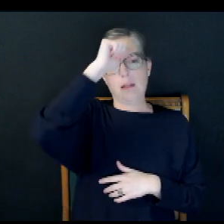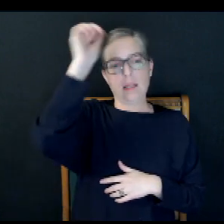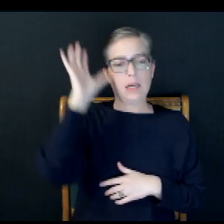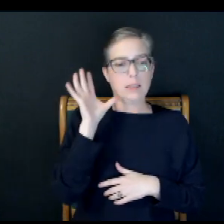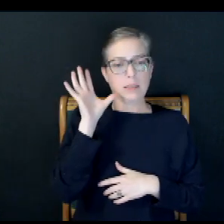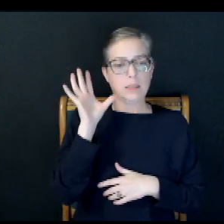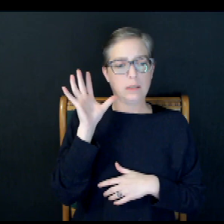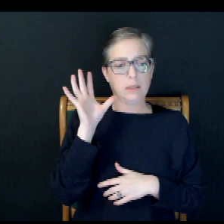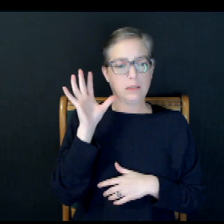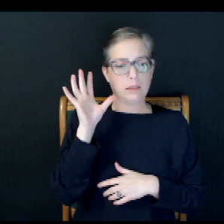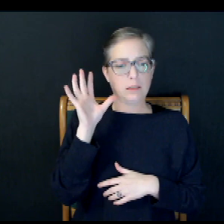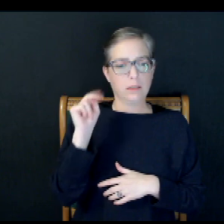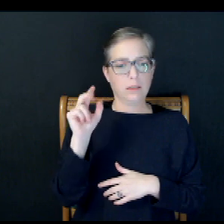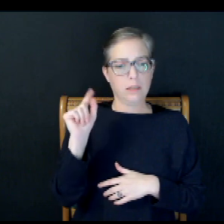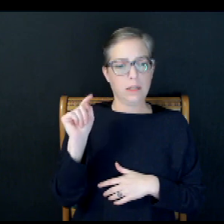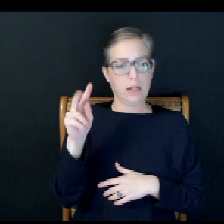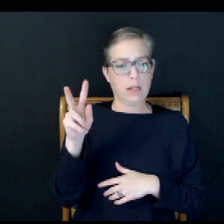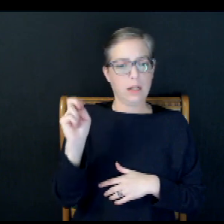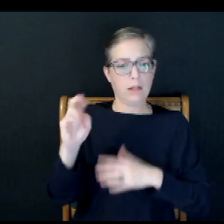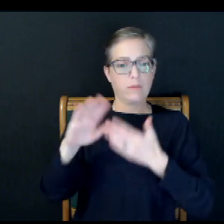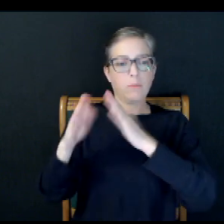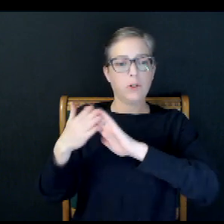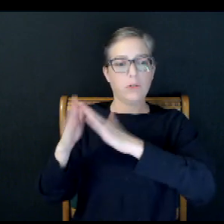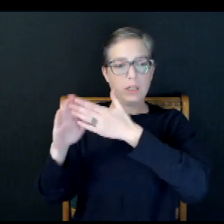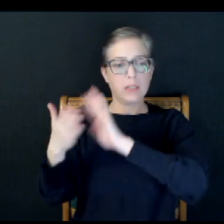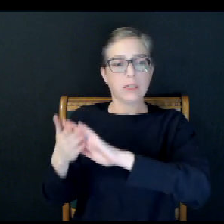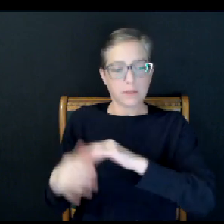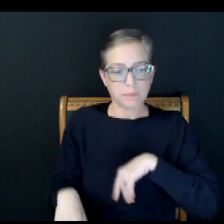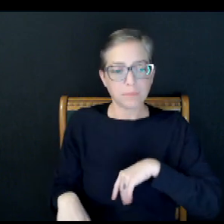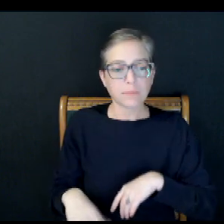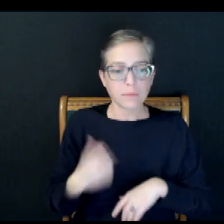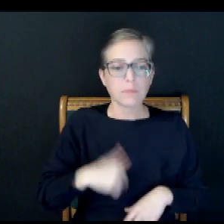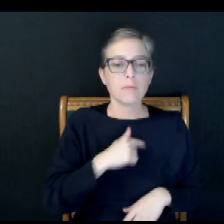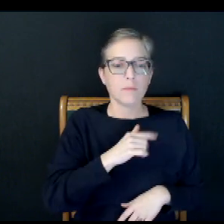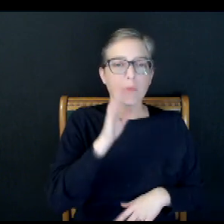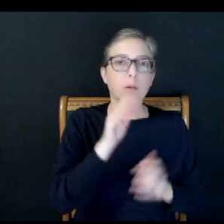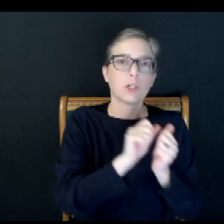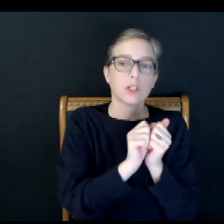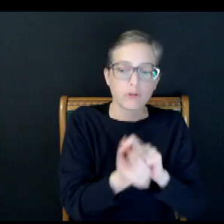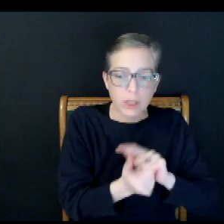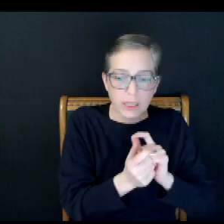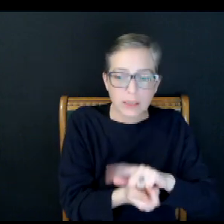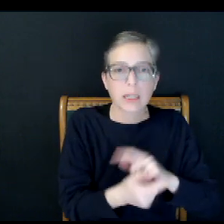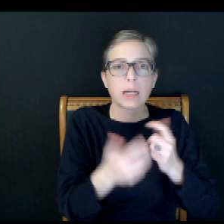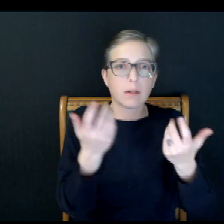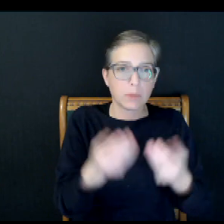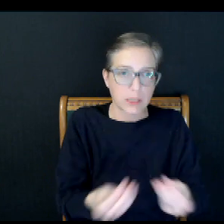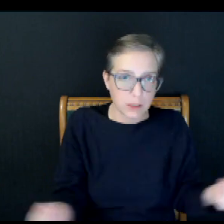We're going to be translating a backlog of materials and then making sure that we're tracking materials so that they're